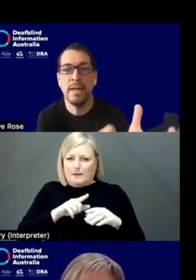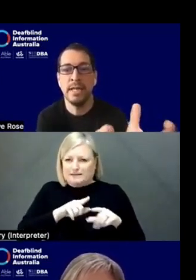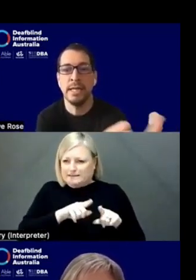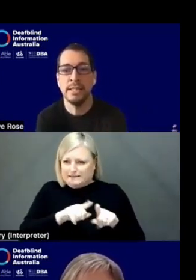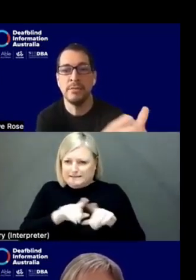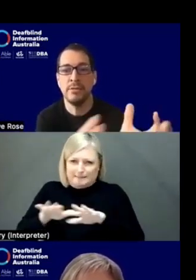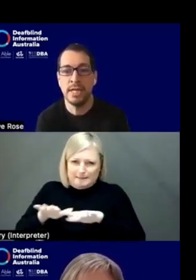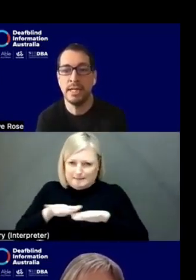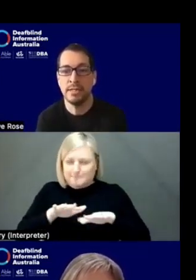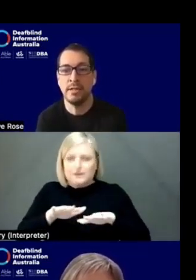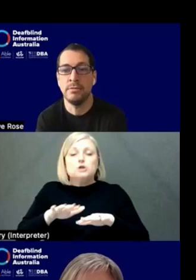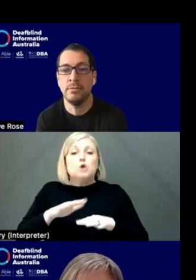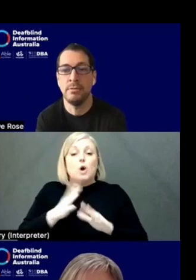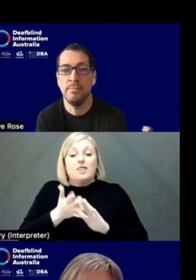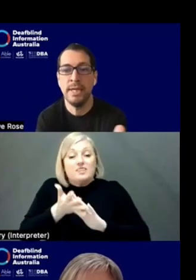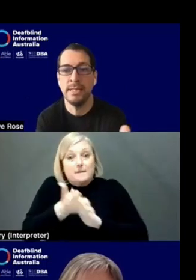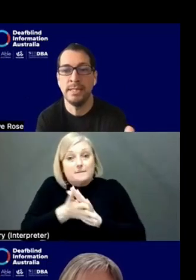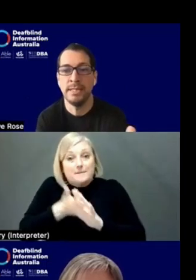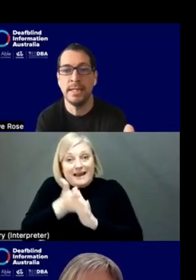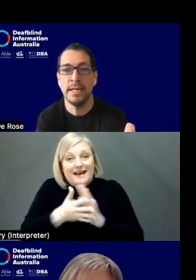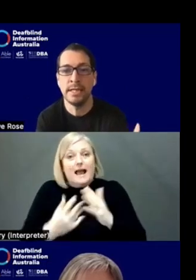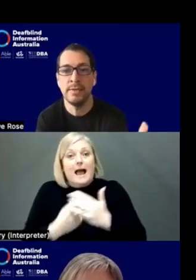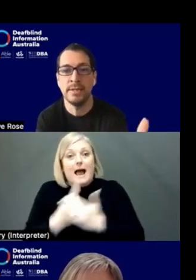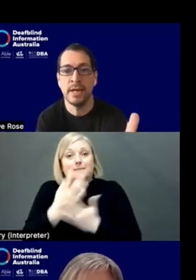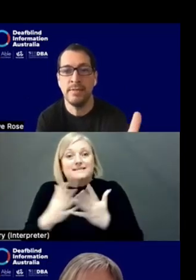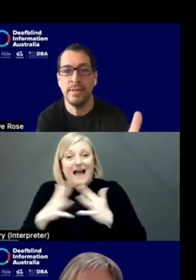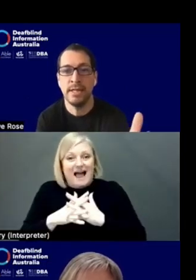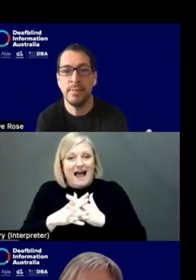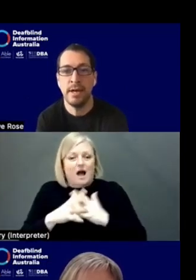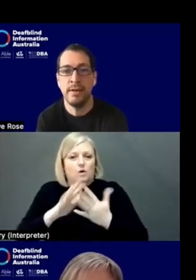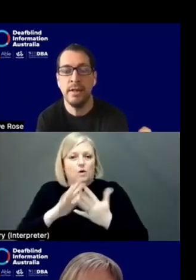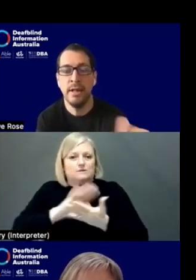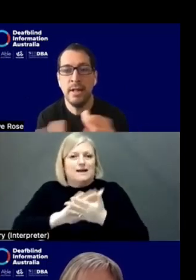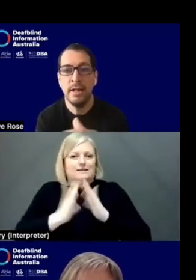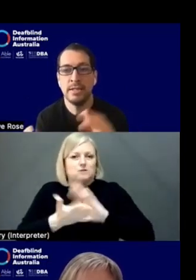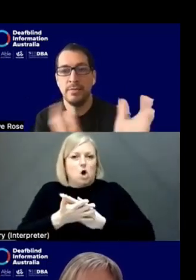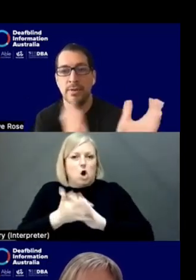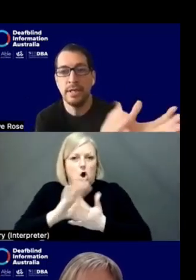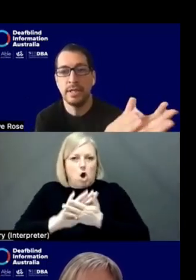meaning is through tactile means isn't it? So it's thinking about, if we think,